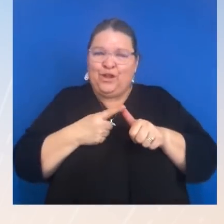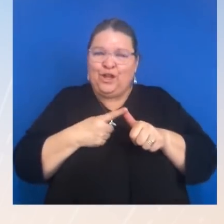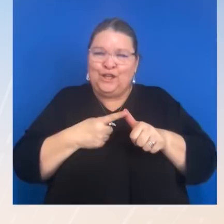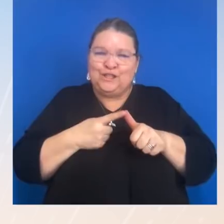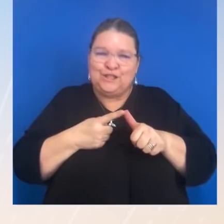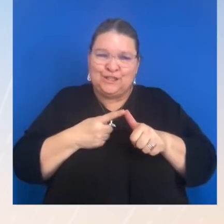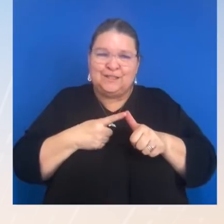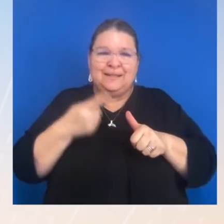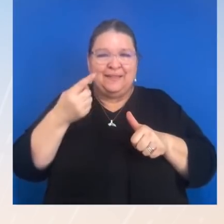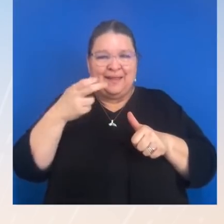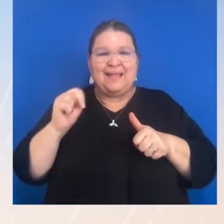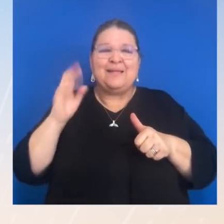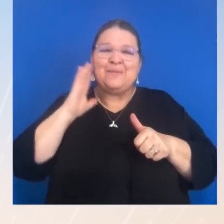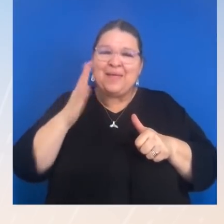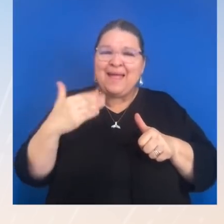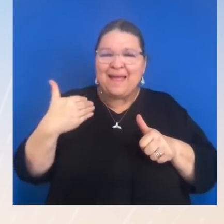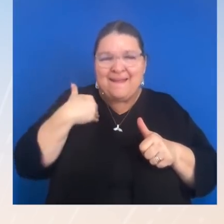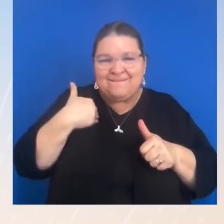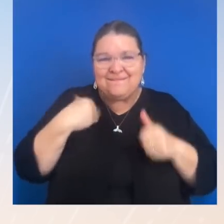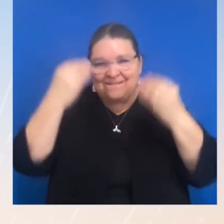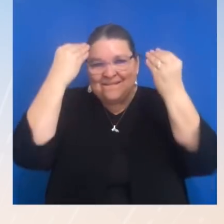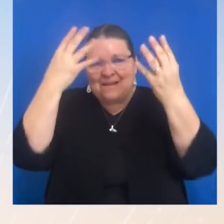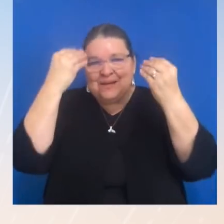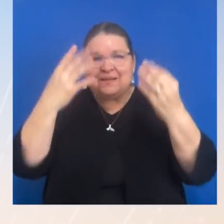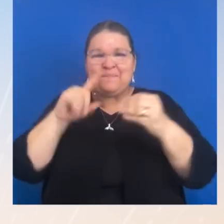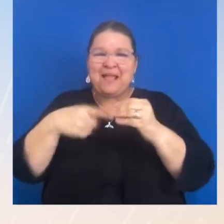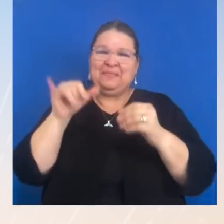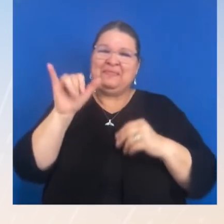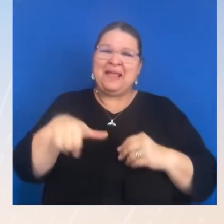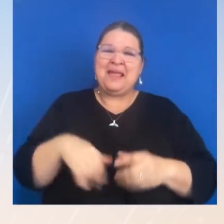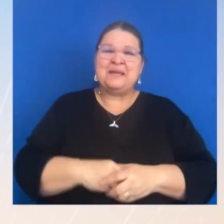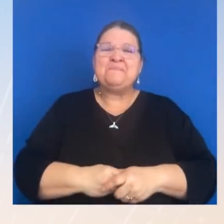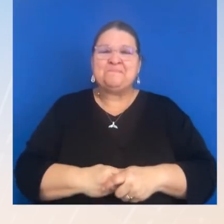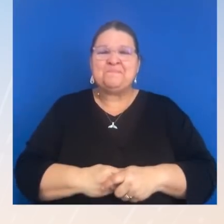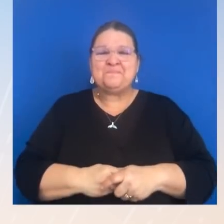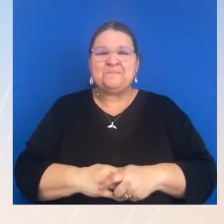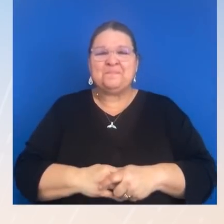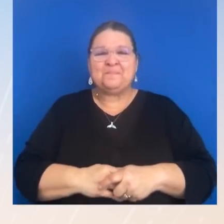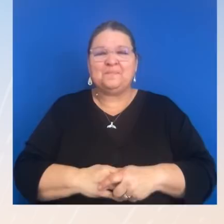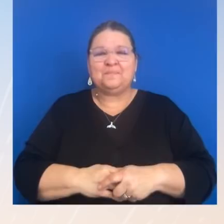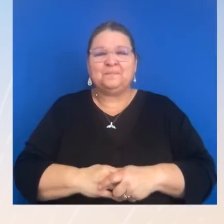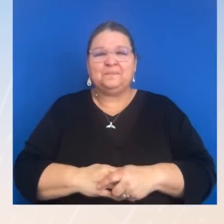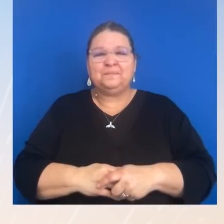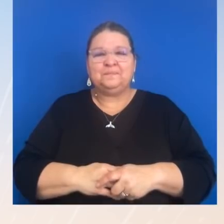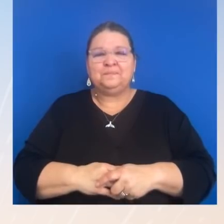Go ahead. The Press: Can I follow up on the vote that took out the COVID funding?